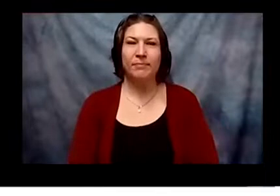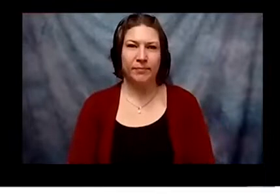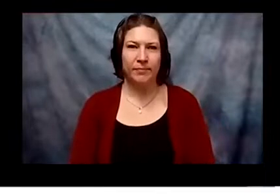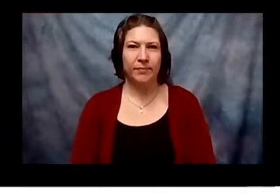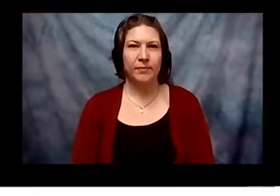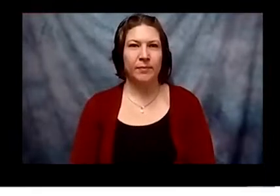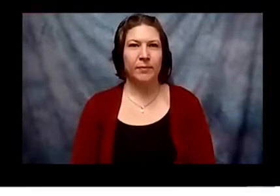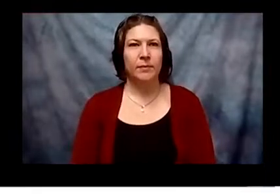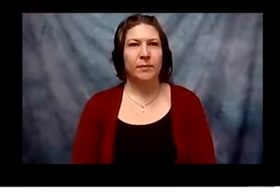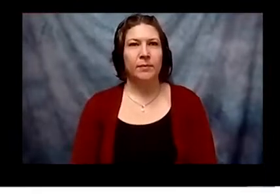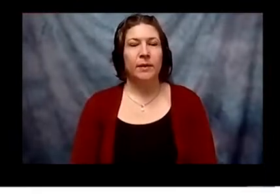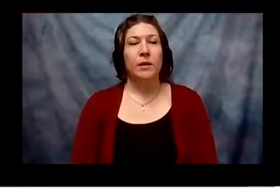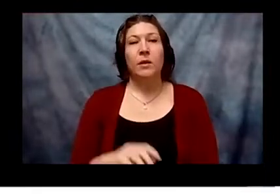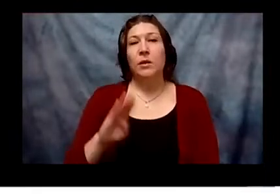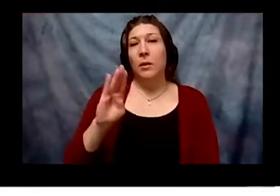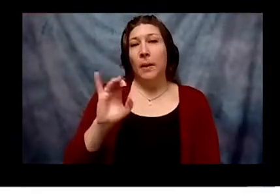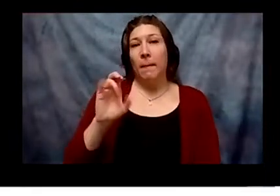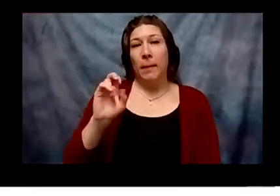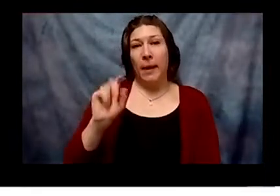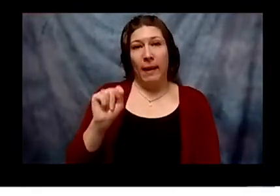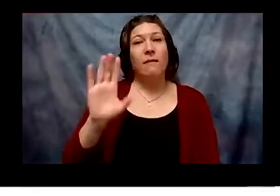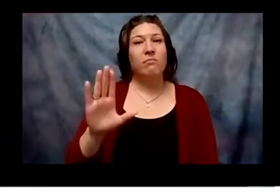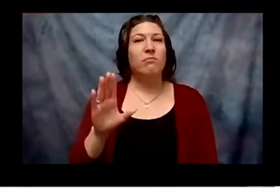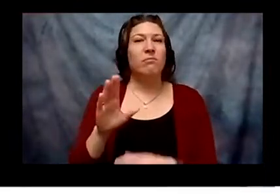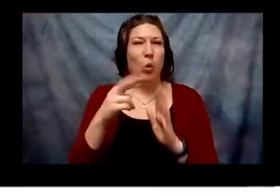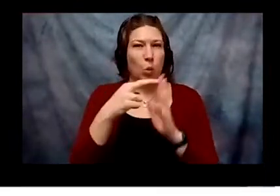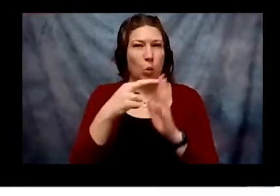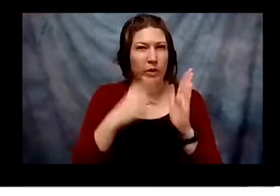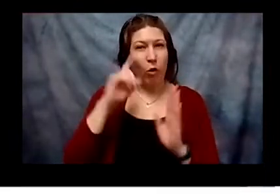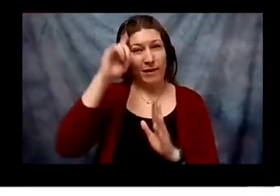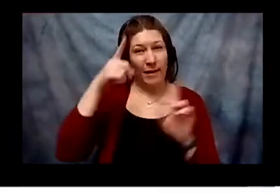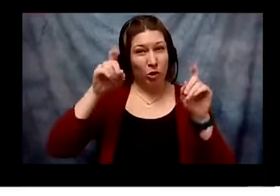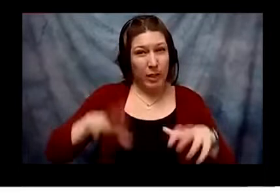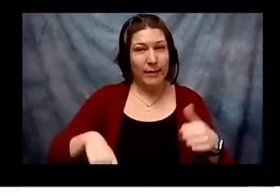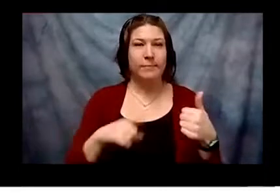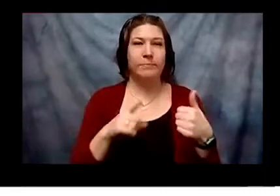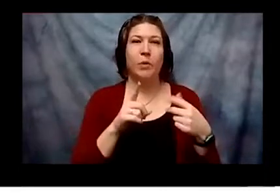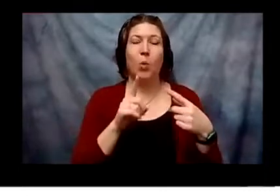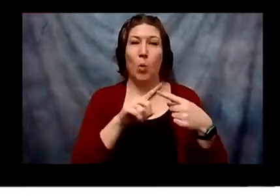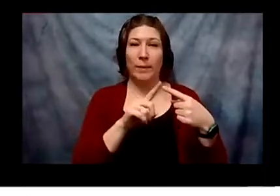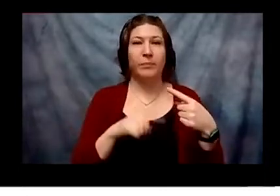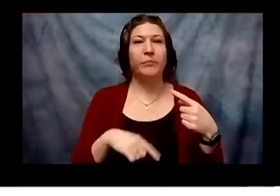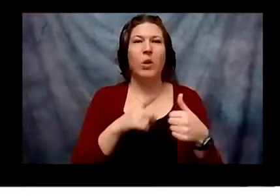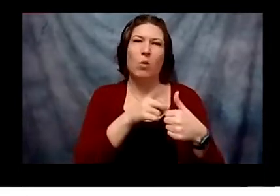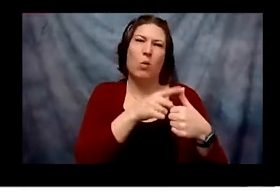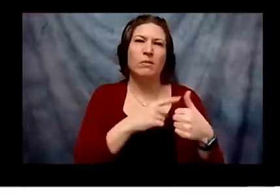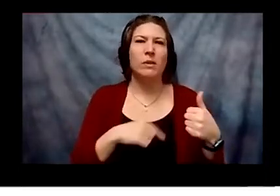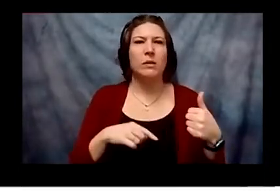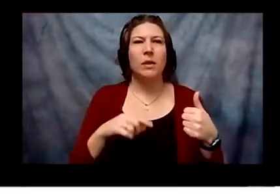These rules for his intelligence tests were, number one - The scores do not define anything permanent.